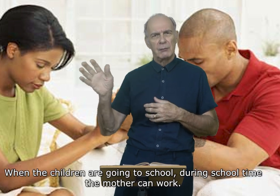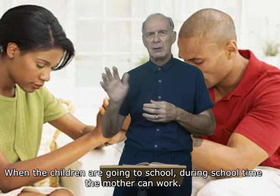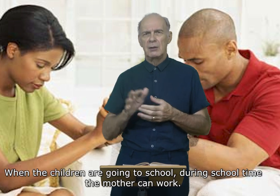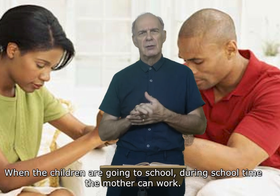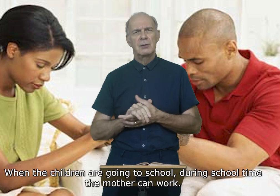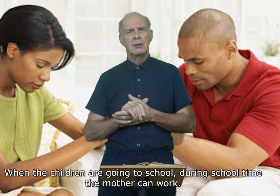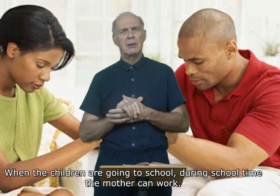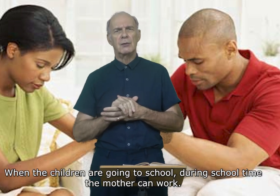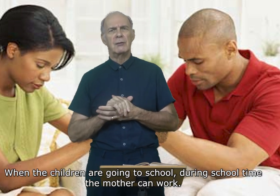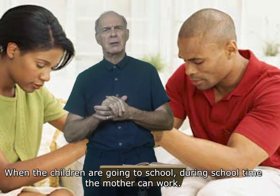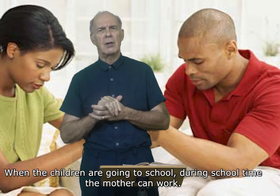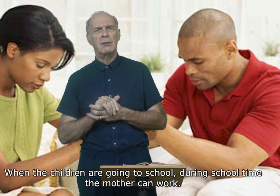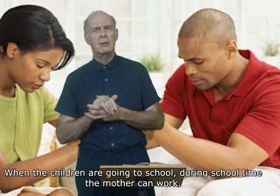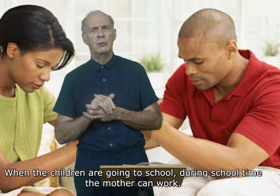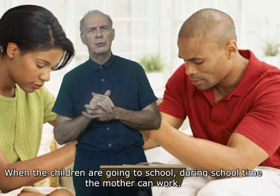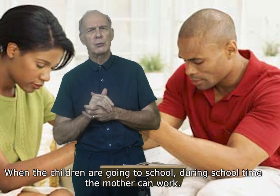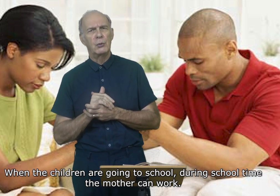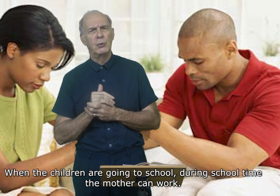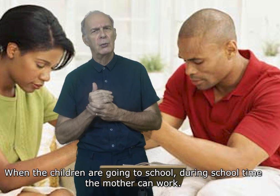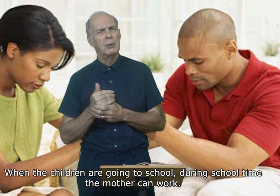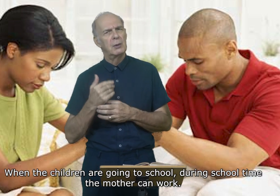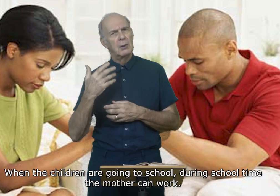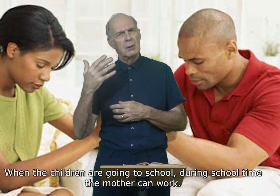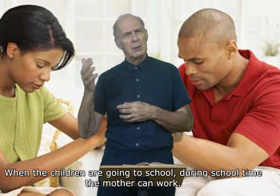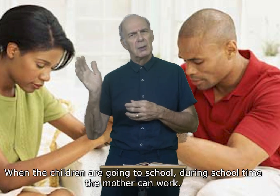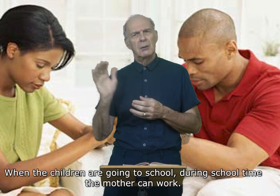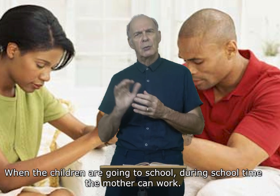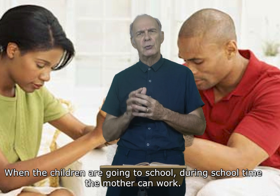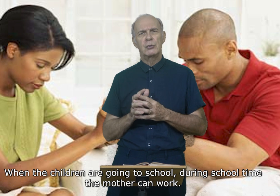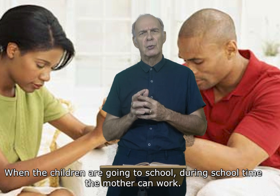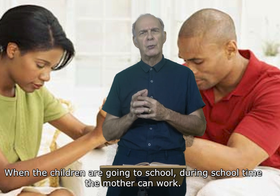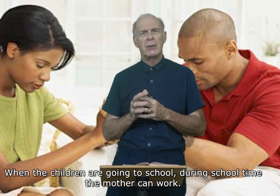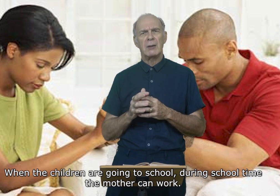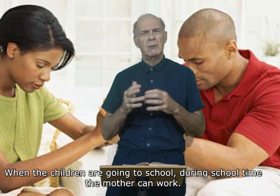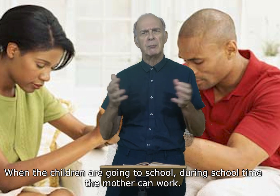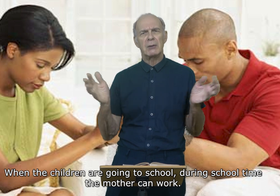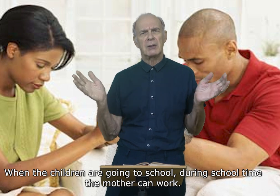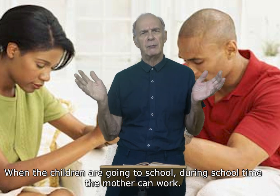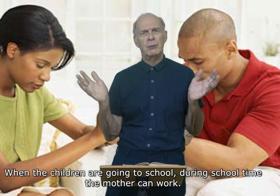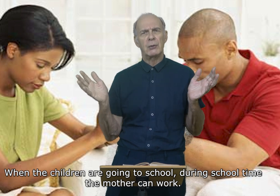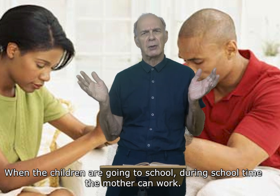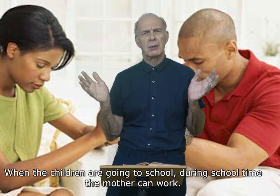When the children are going to school, during school time the mother can work.